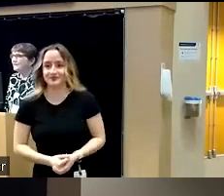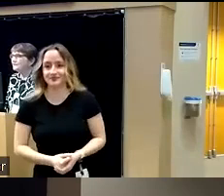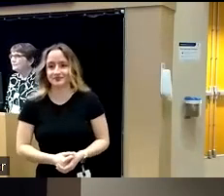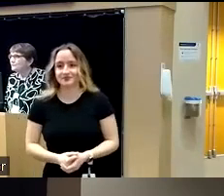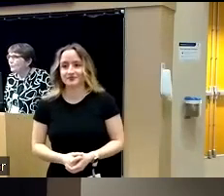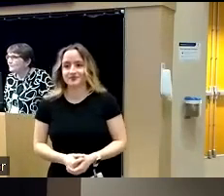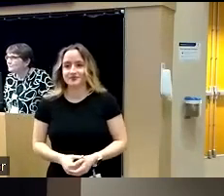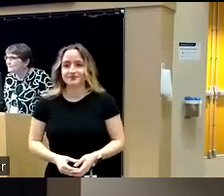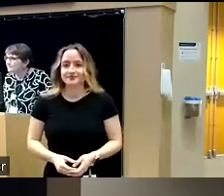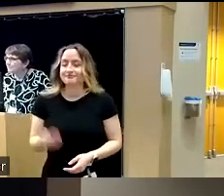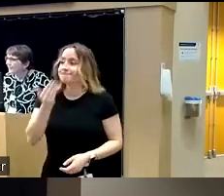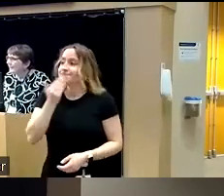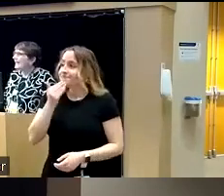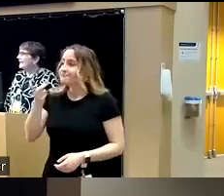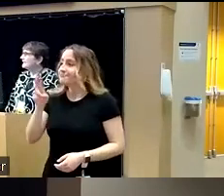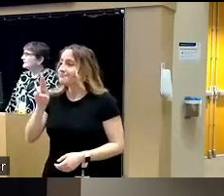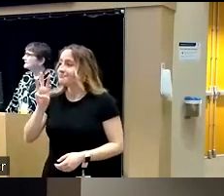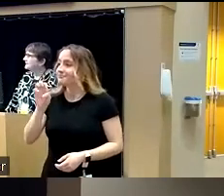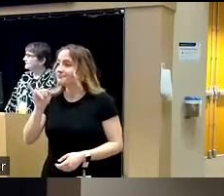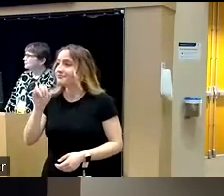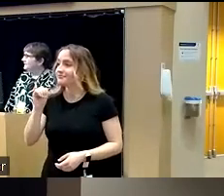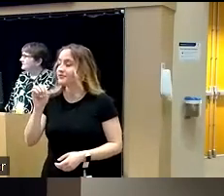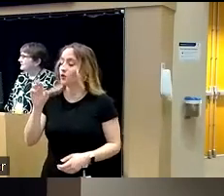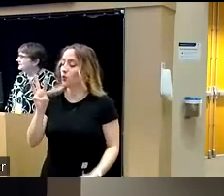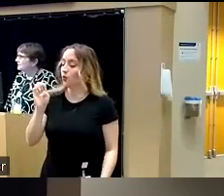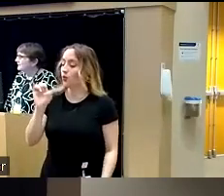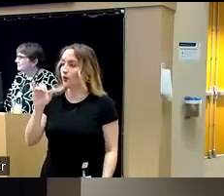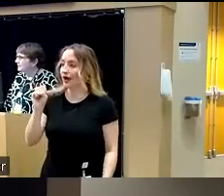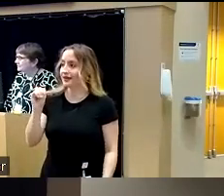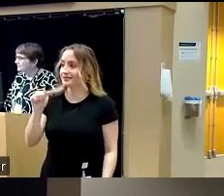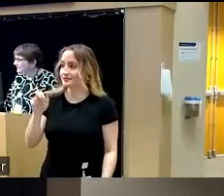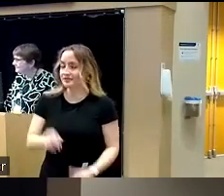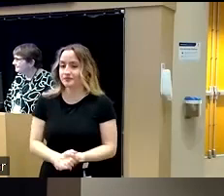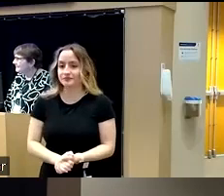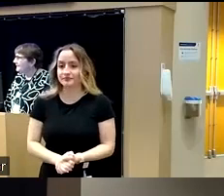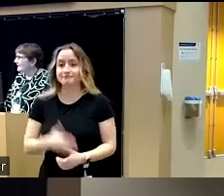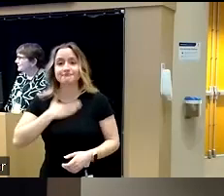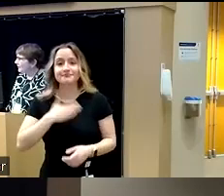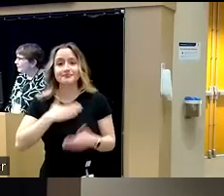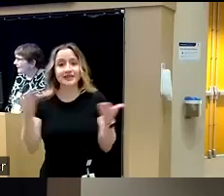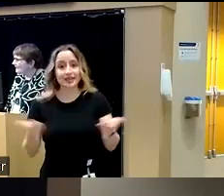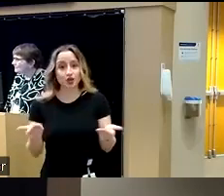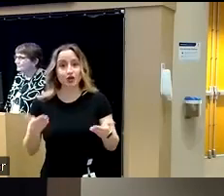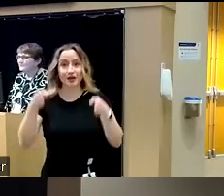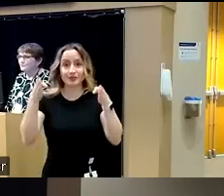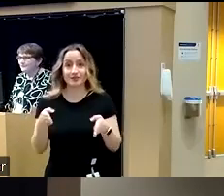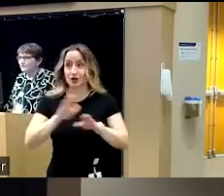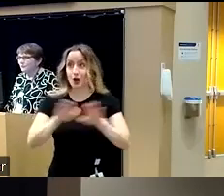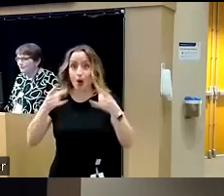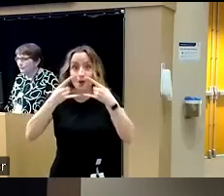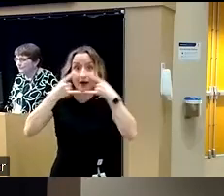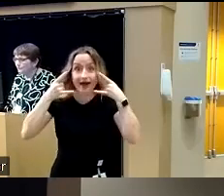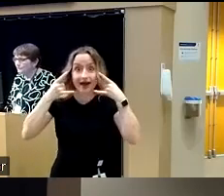thank you Dr Weissman and it's great to be here in person and without masks it's it's quite wonderful